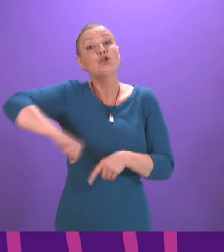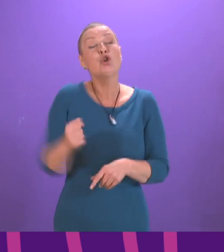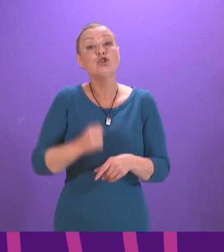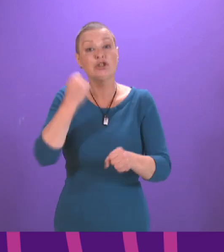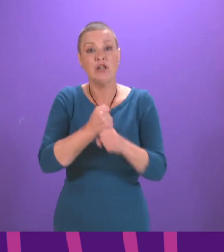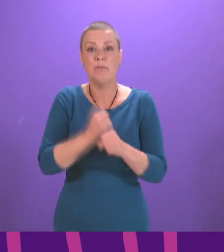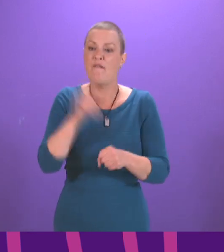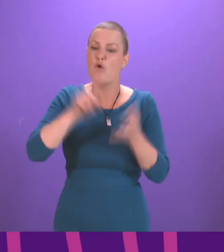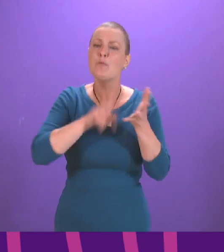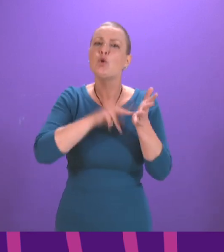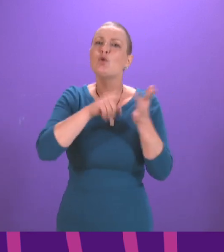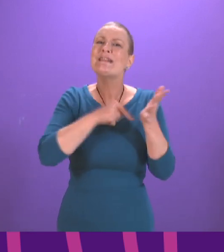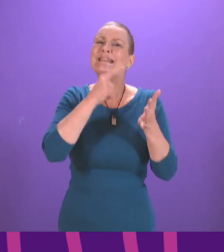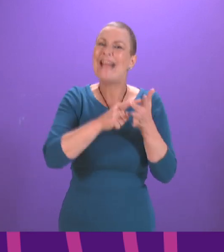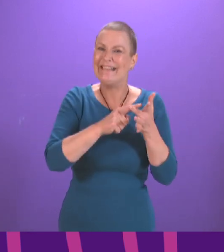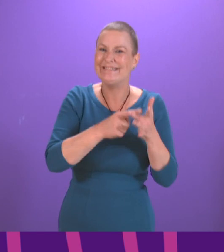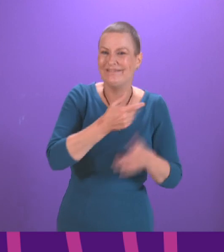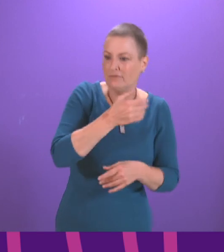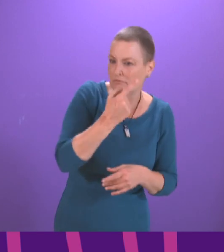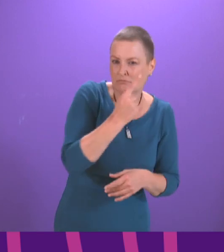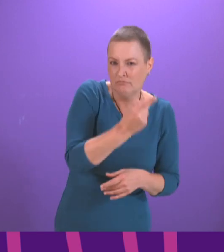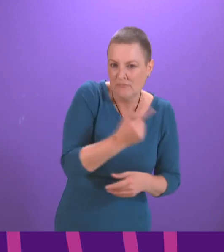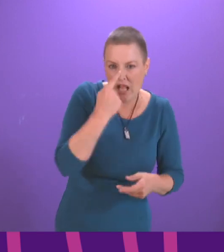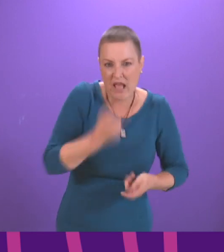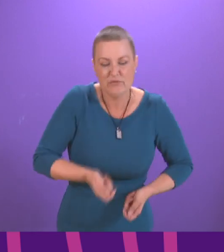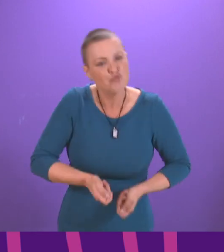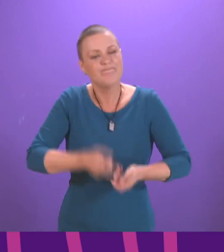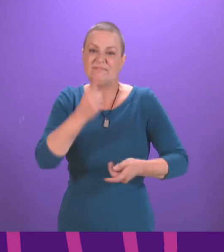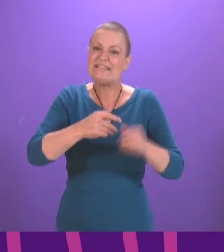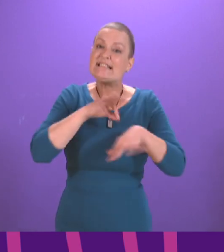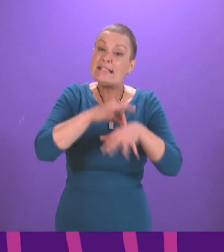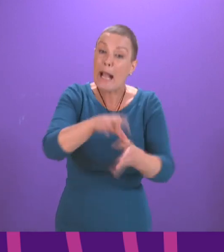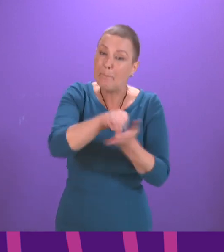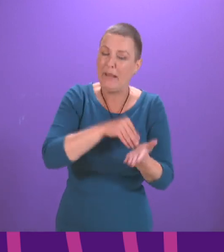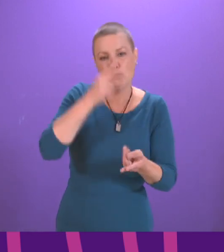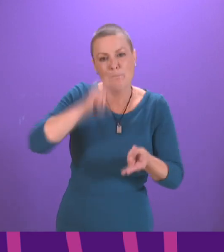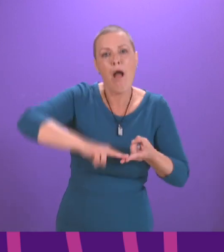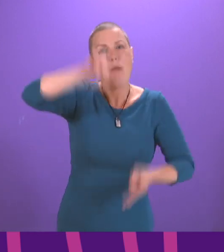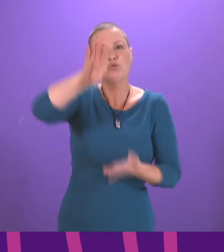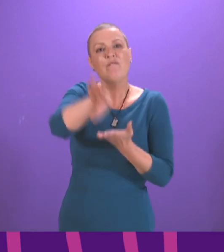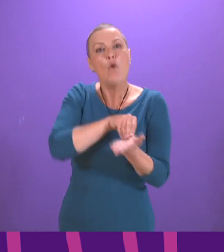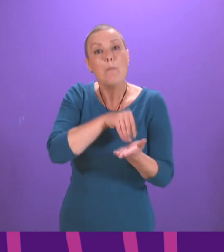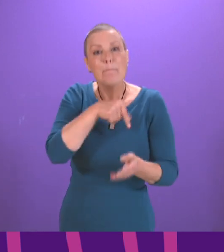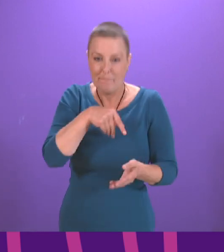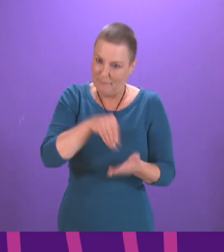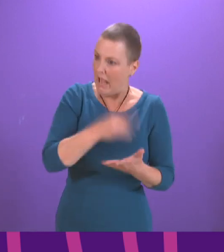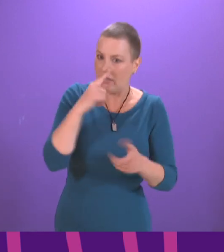from Unite hospitality on issues such as raising sick pay up to full pay and ensuring regular